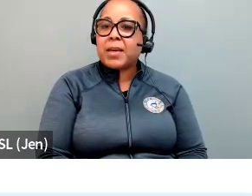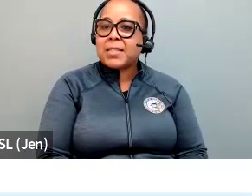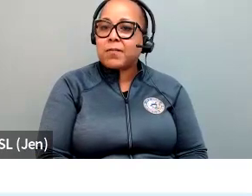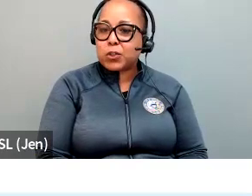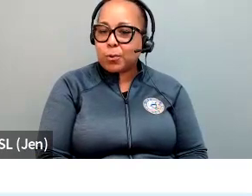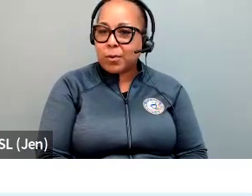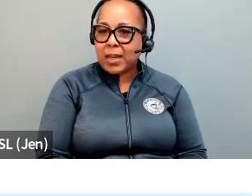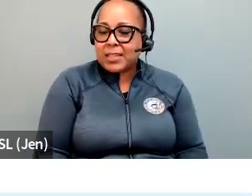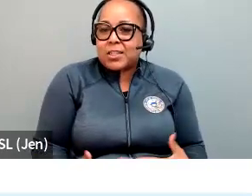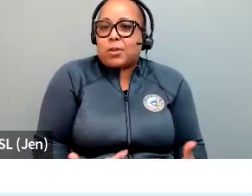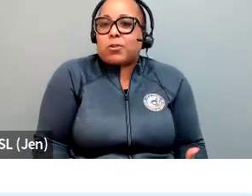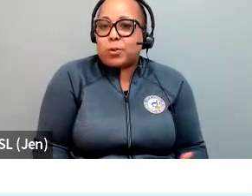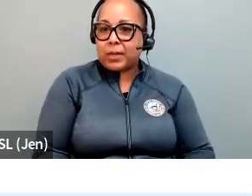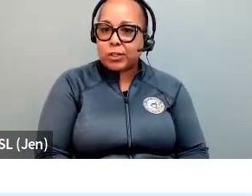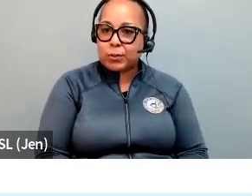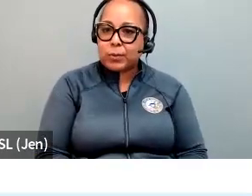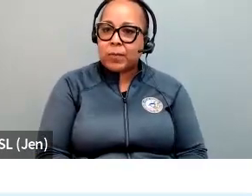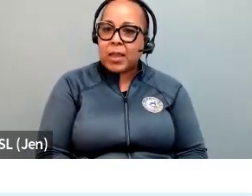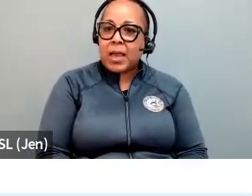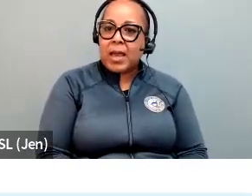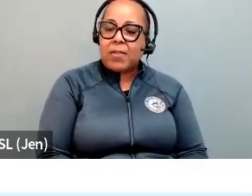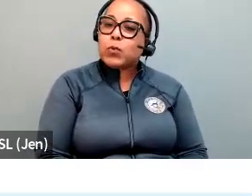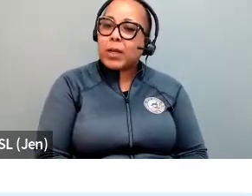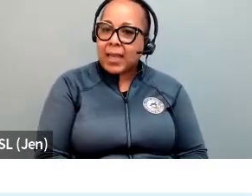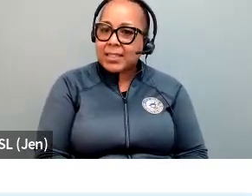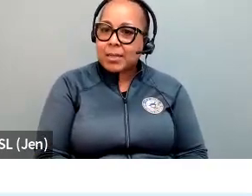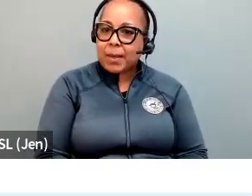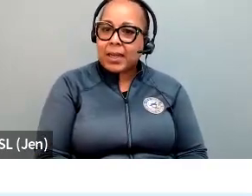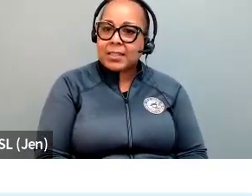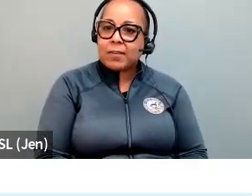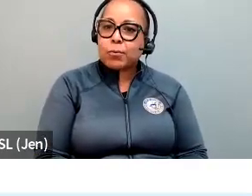because it's visual and it's easier to relate to. There's one last tip I'd like to give: